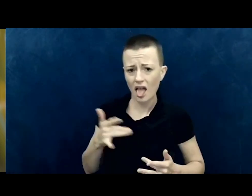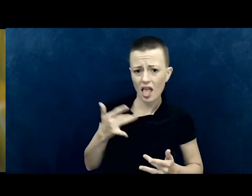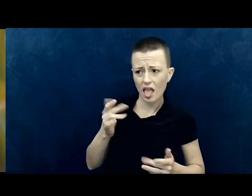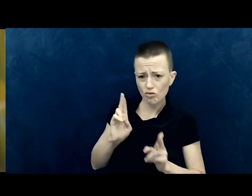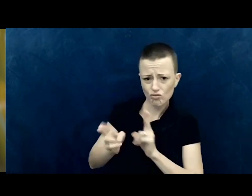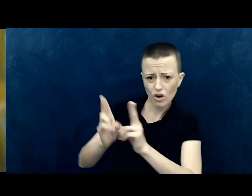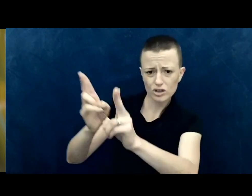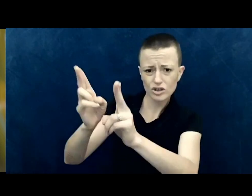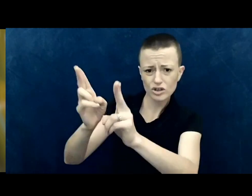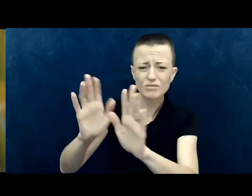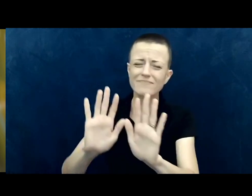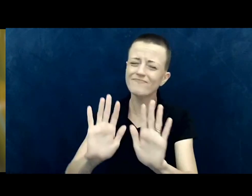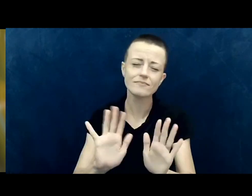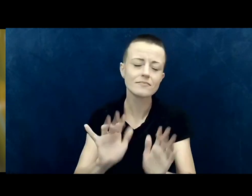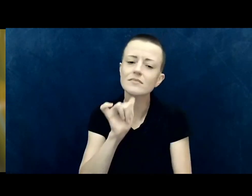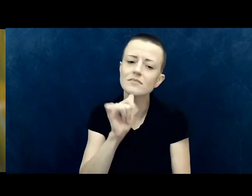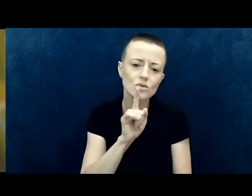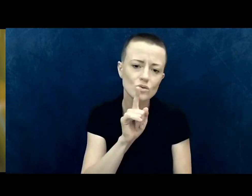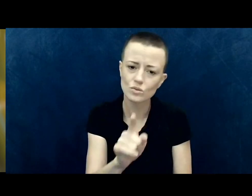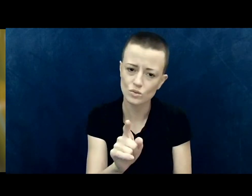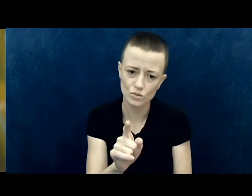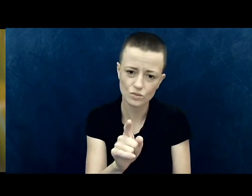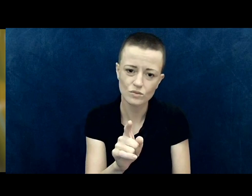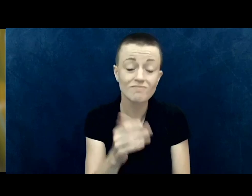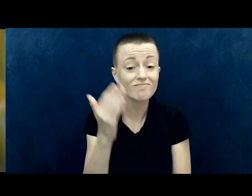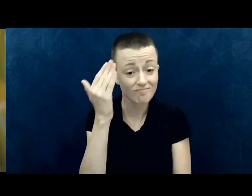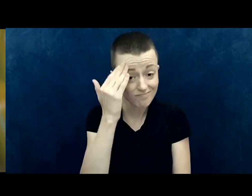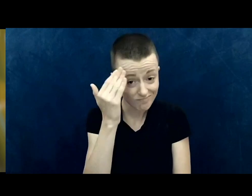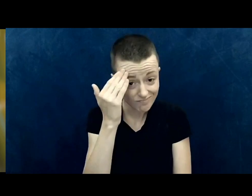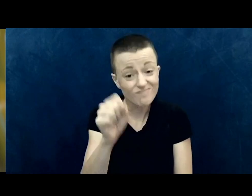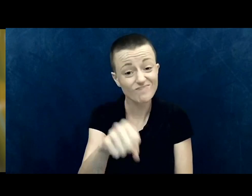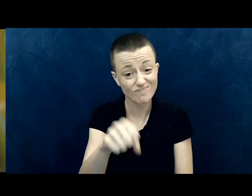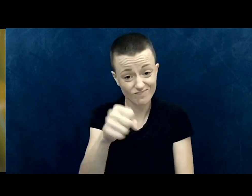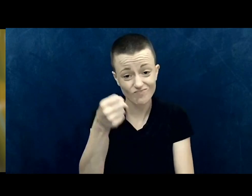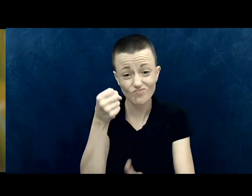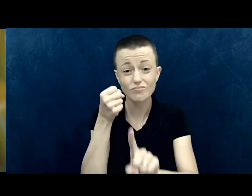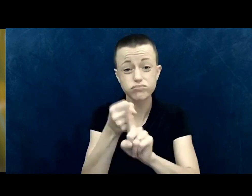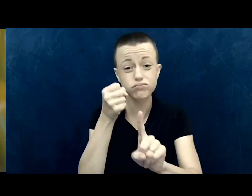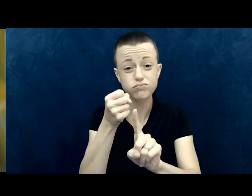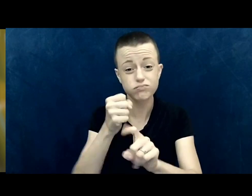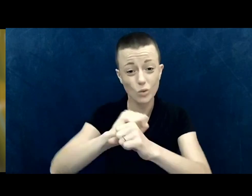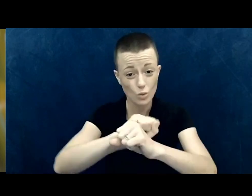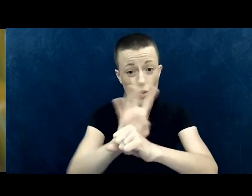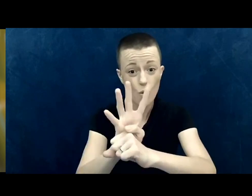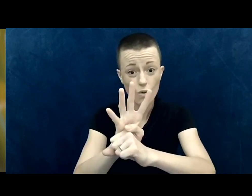We knew that there was a global pandemic and that we needed to mobilize all available scientific resources.